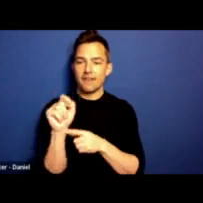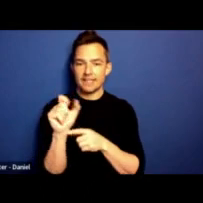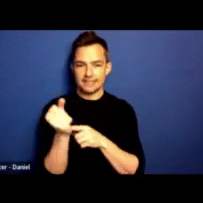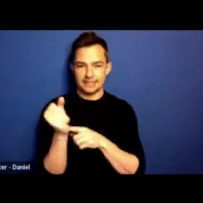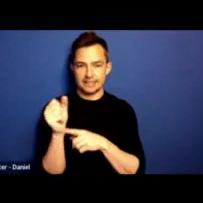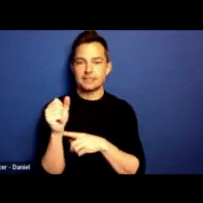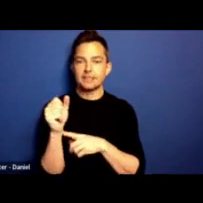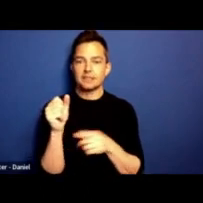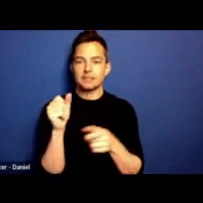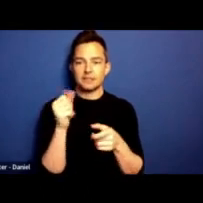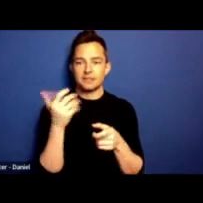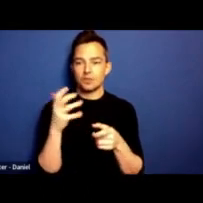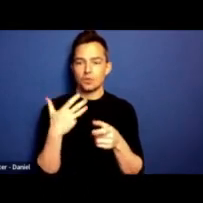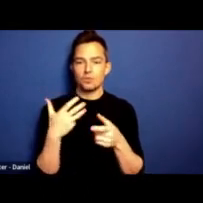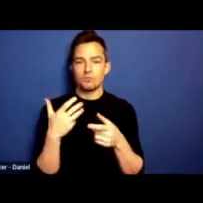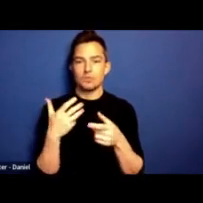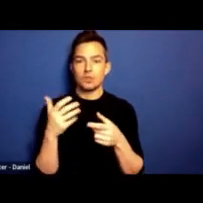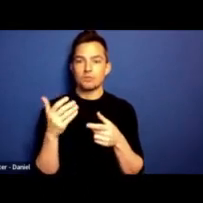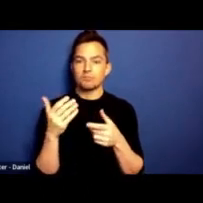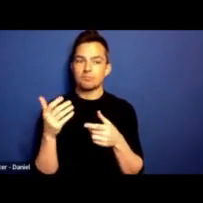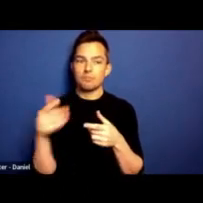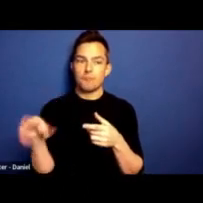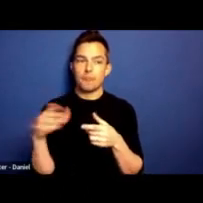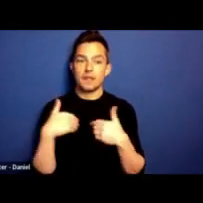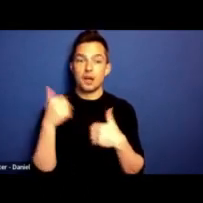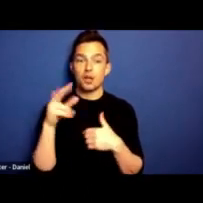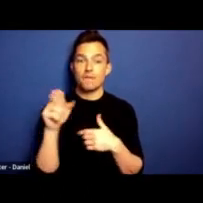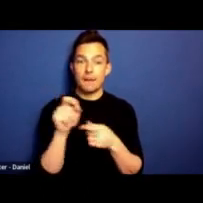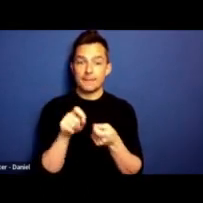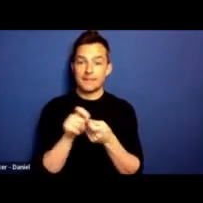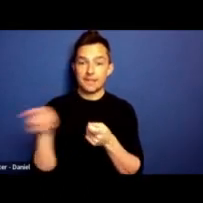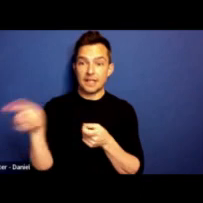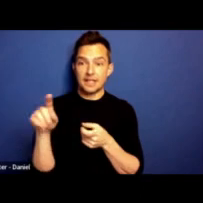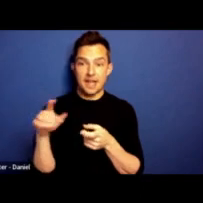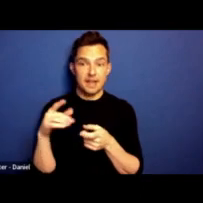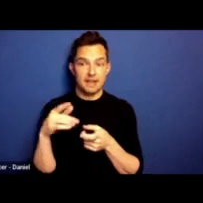younger veterans in particular, who came back from the wars did not feel they fit into the